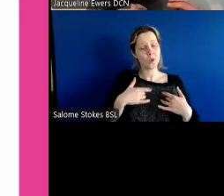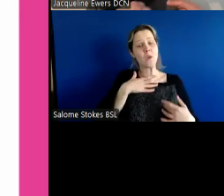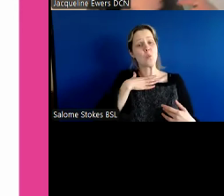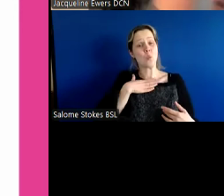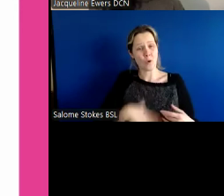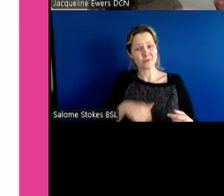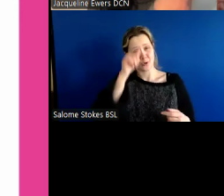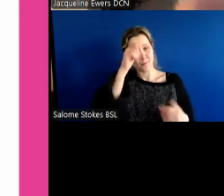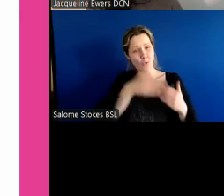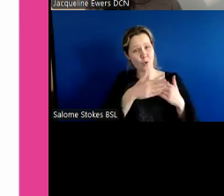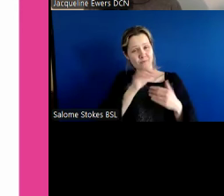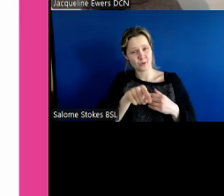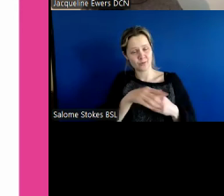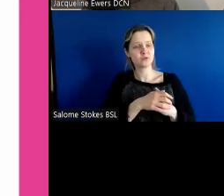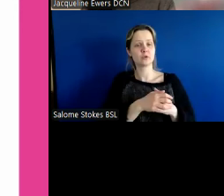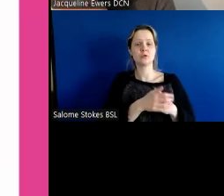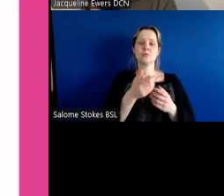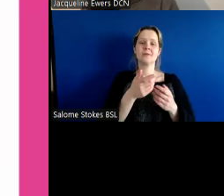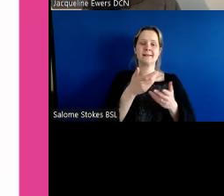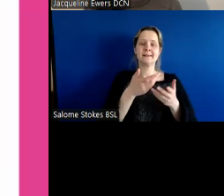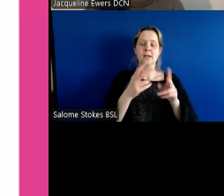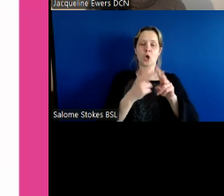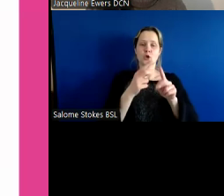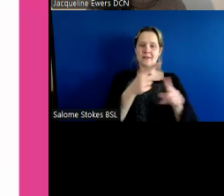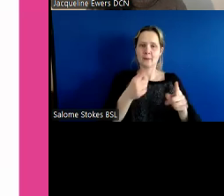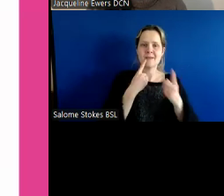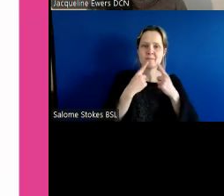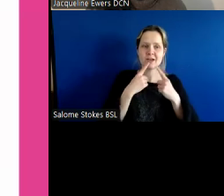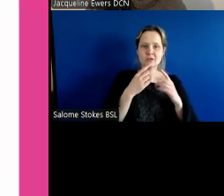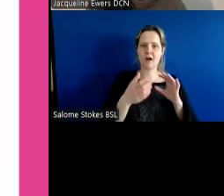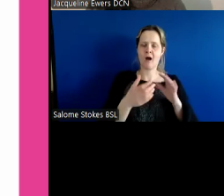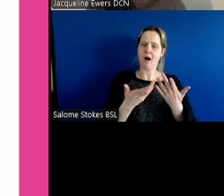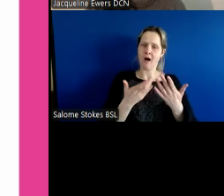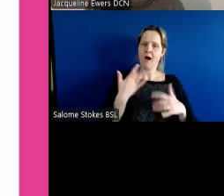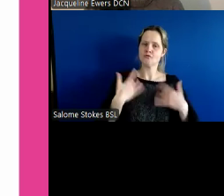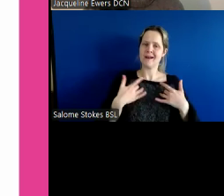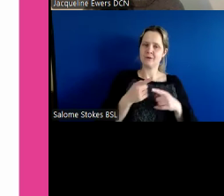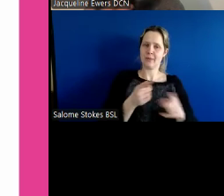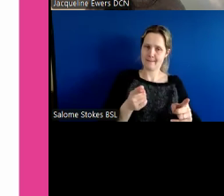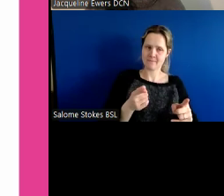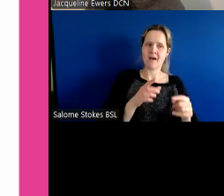If you're talking to them in a relevant way, it will lead to traffic to your website to find out more.